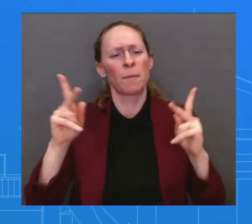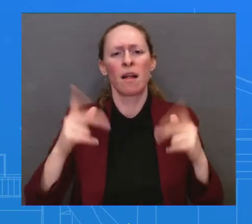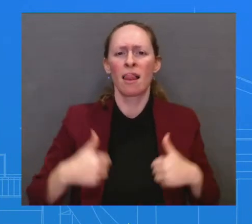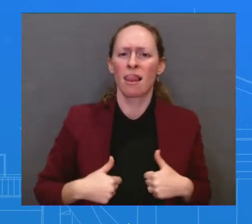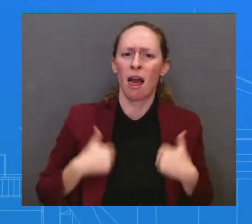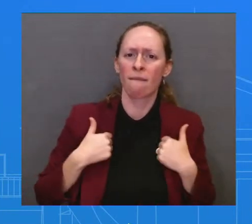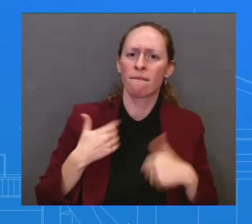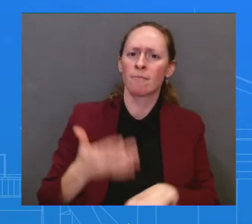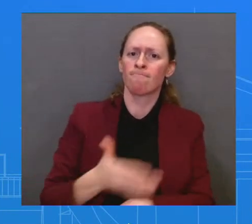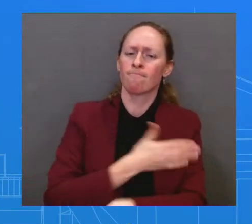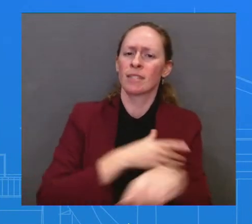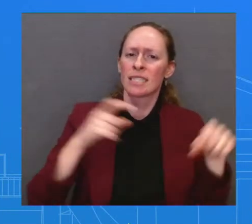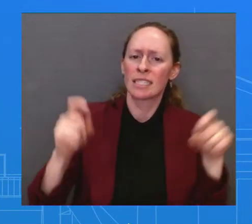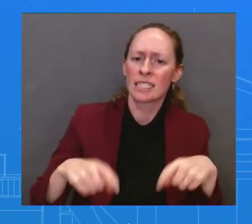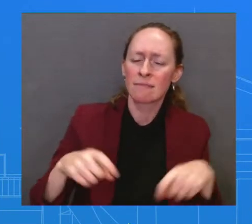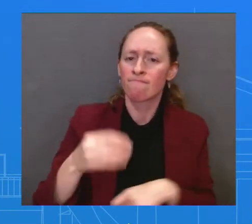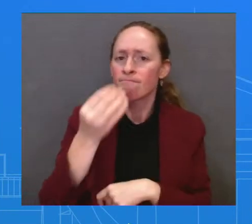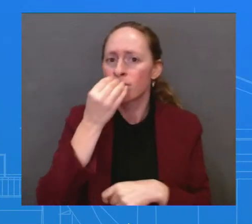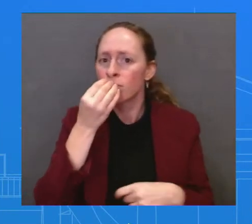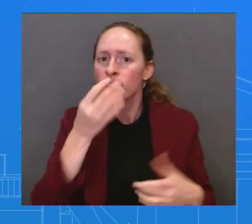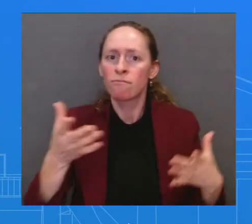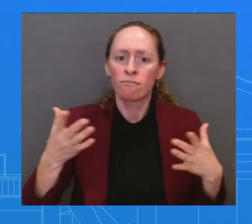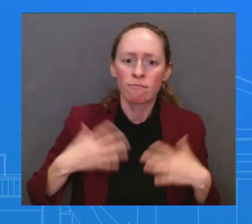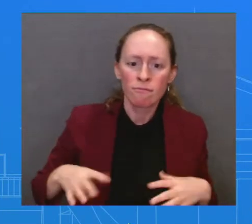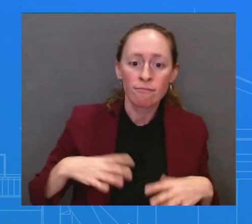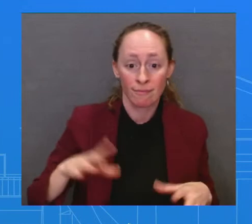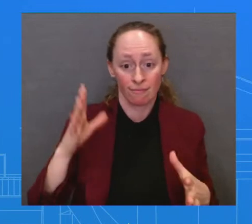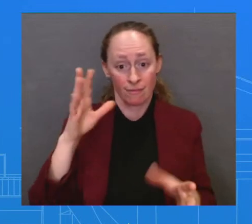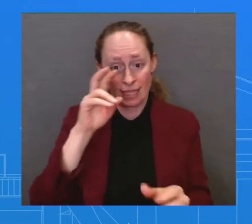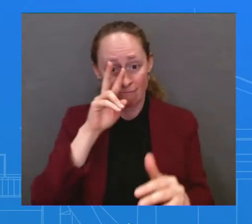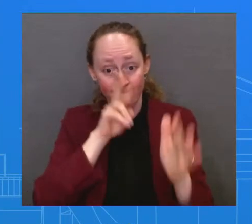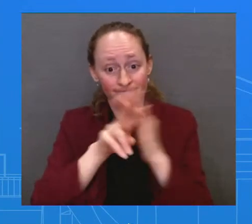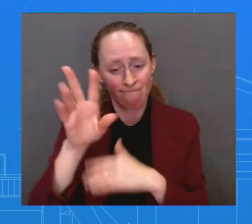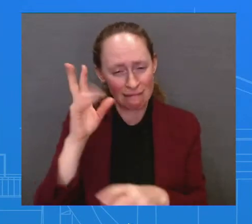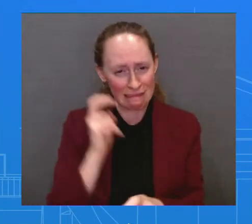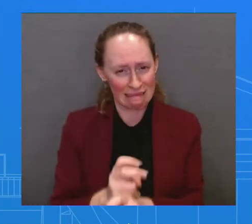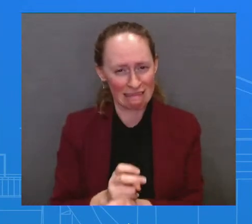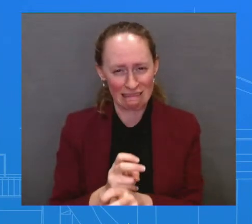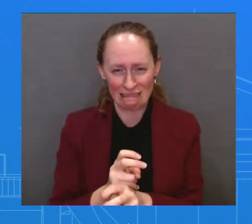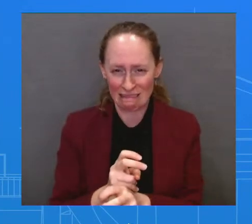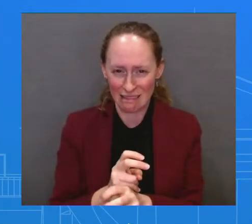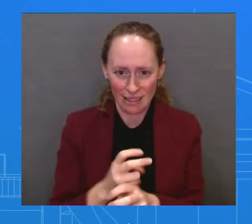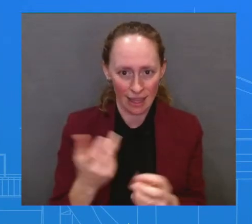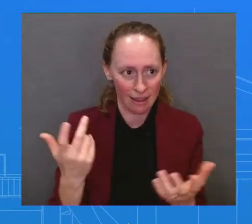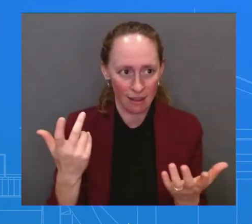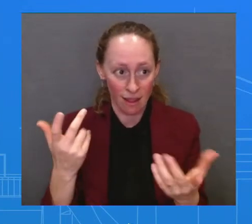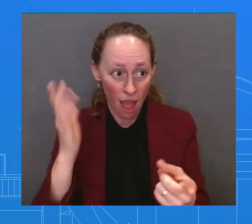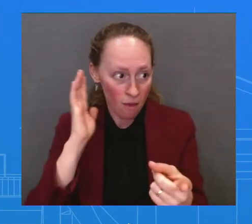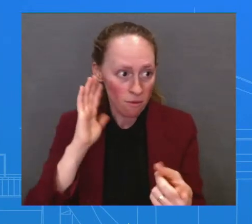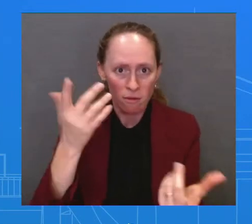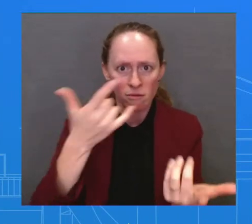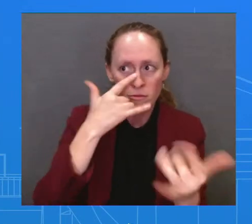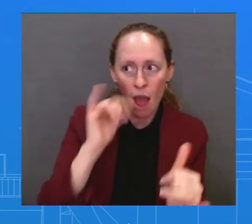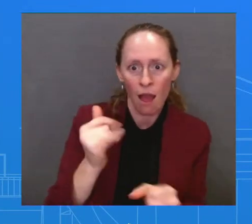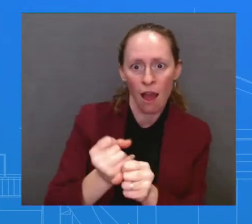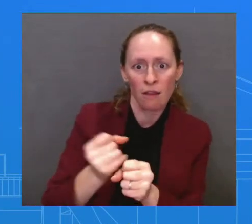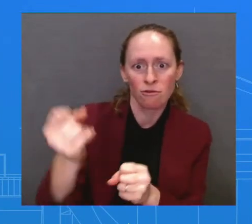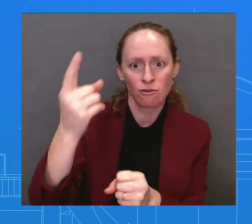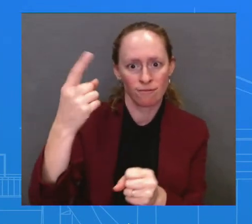and I certainly can't look them in the eye and predict exactly what's going to happen on exactly what timetable. And therefore, we need to have a degree of flexibility